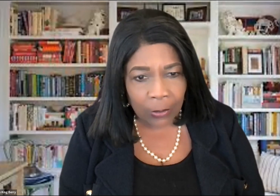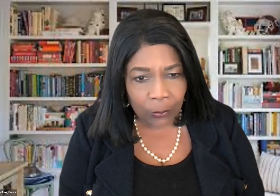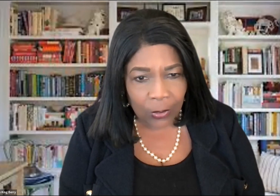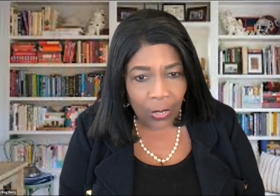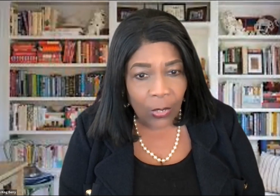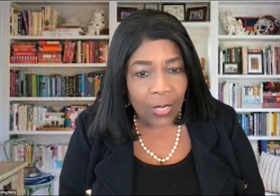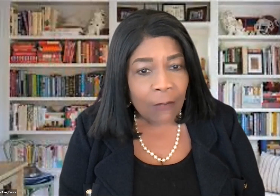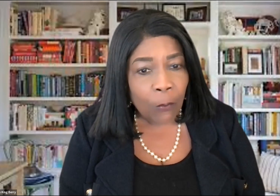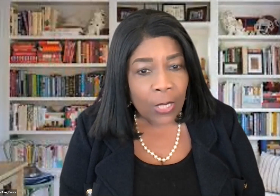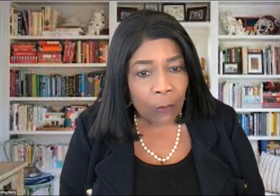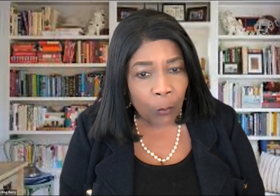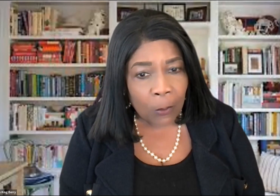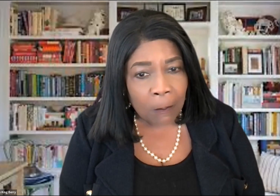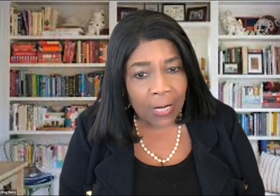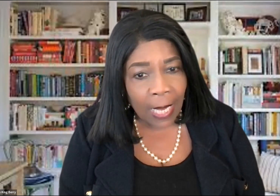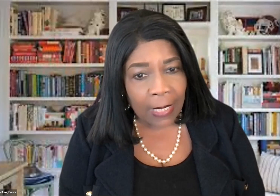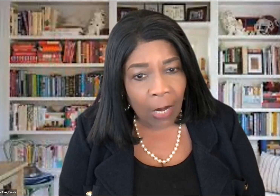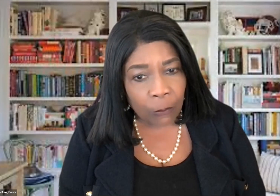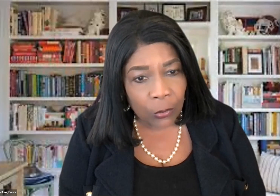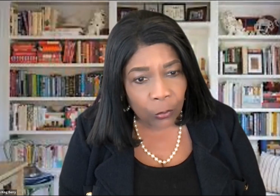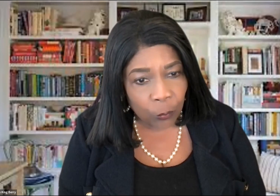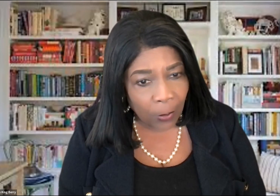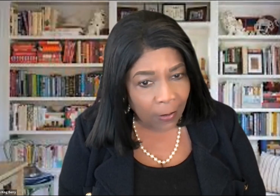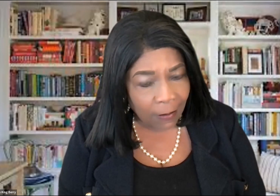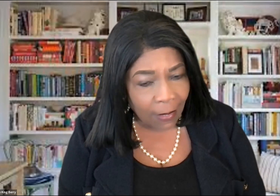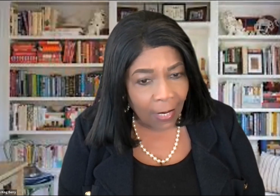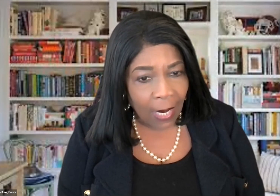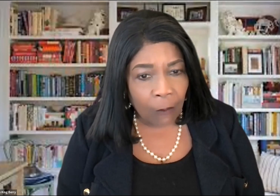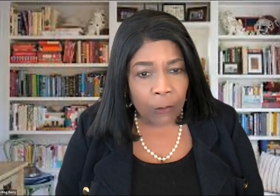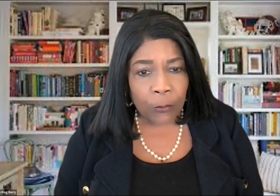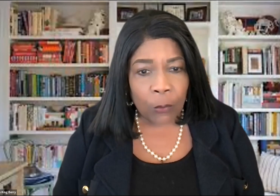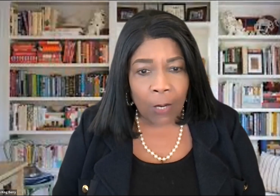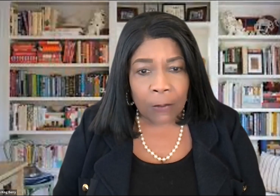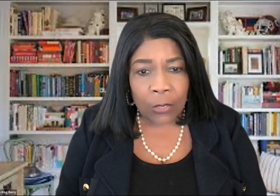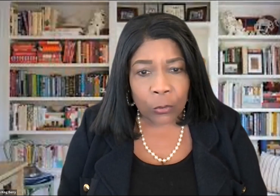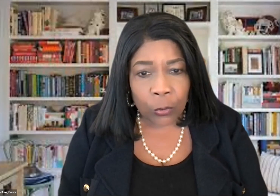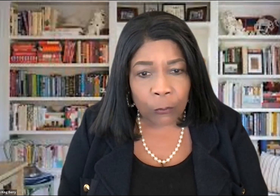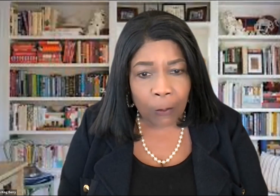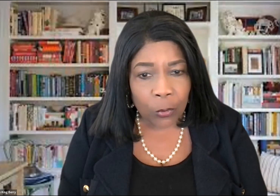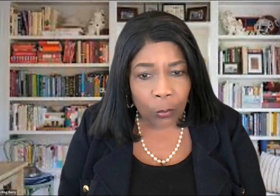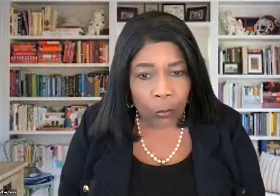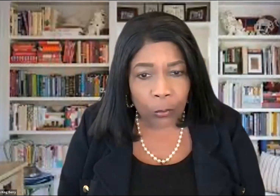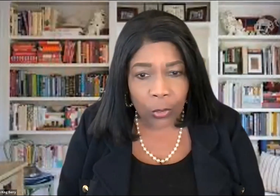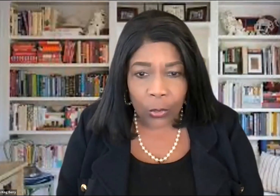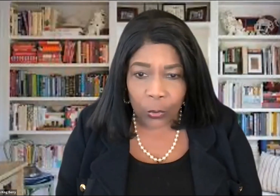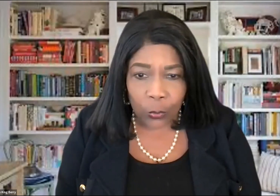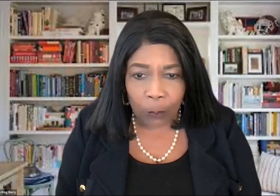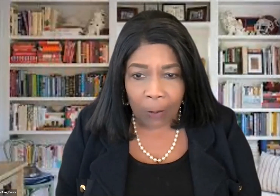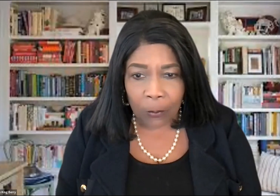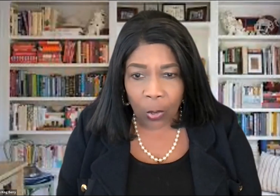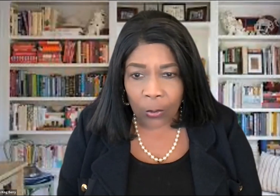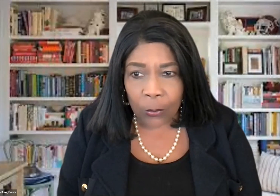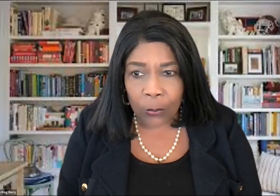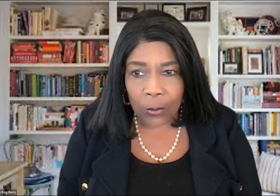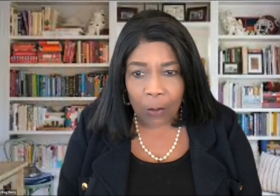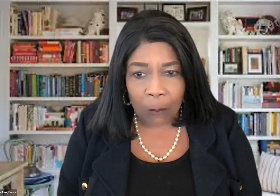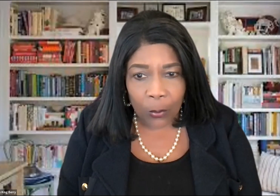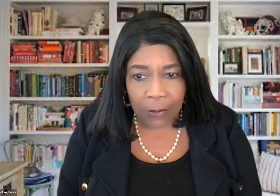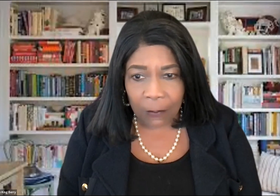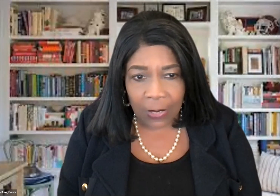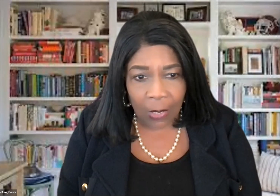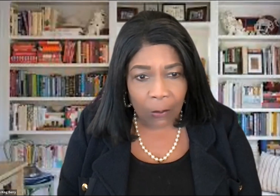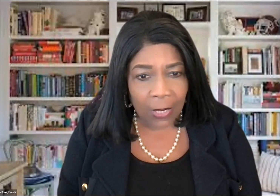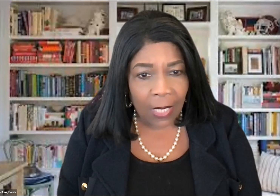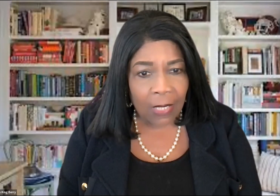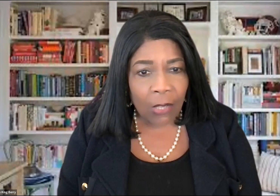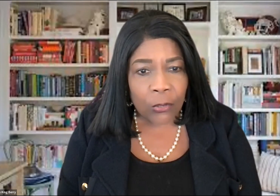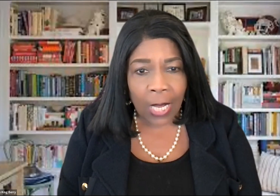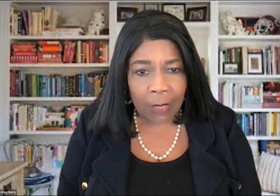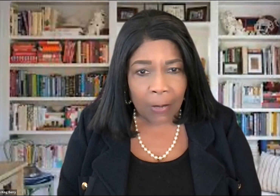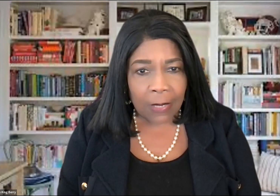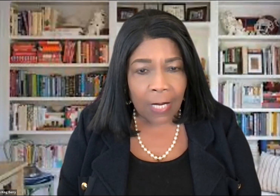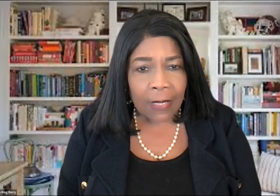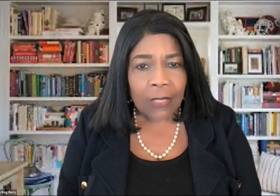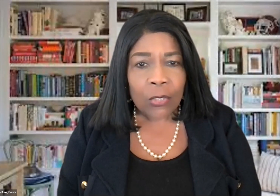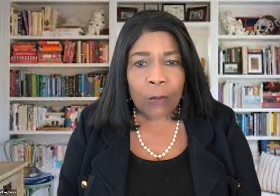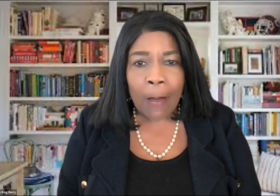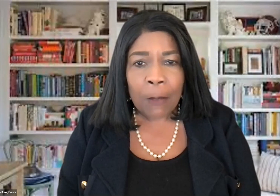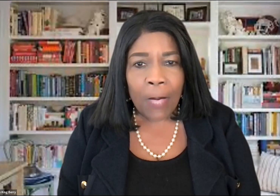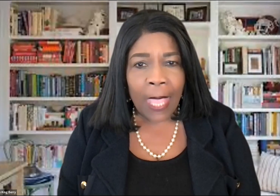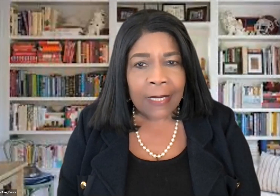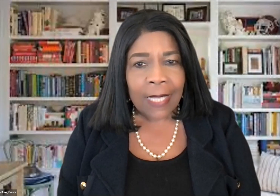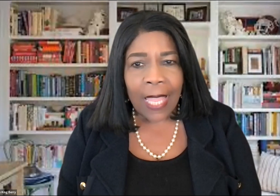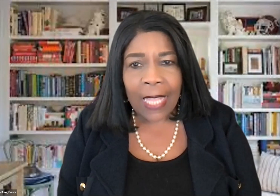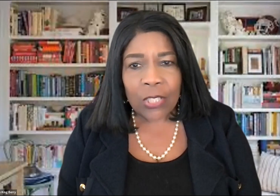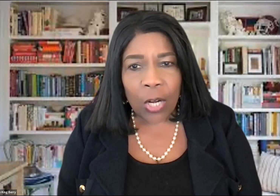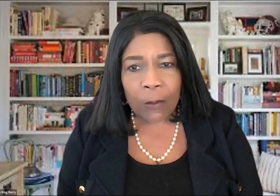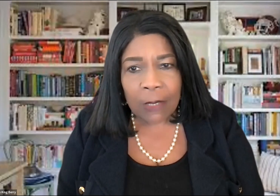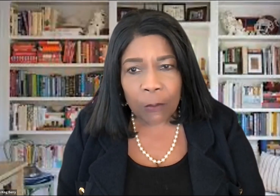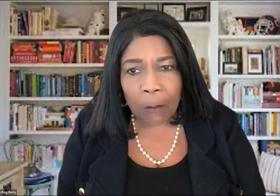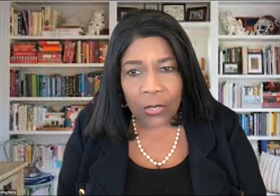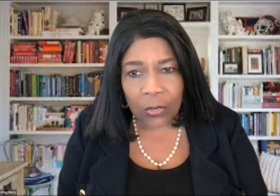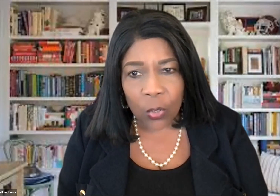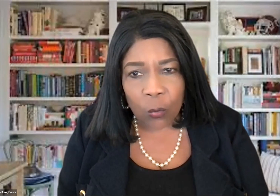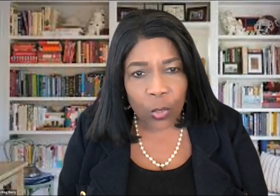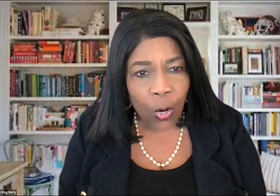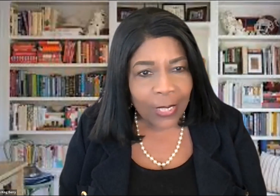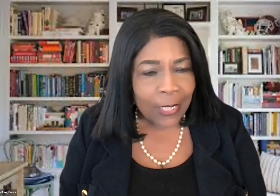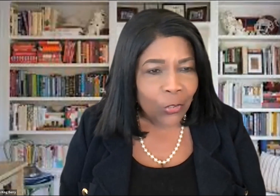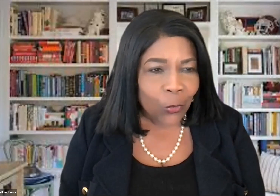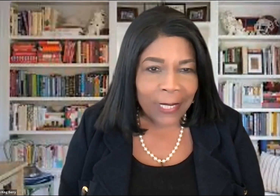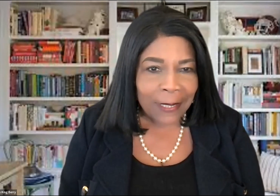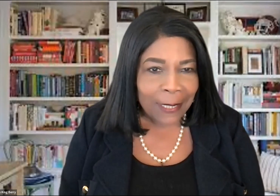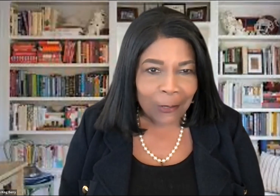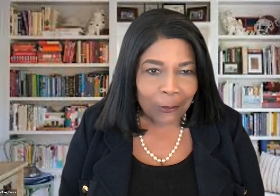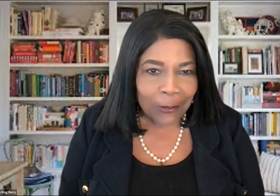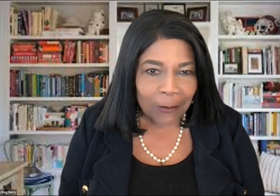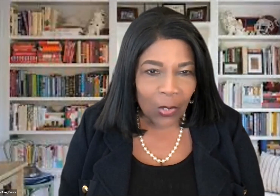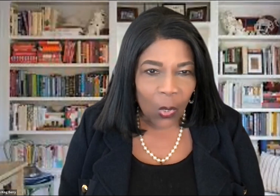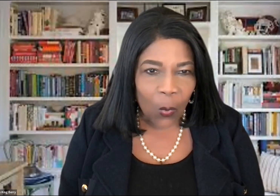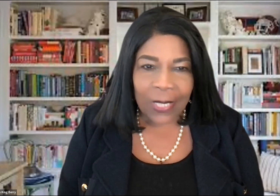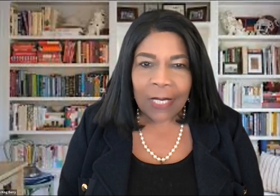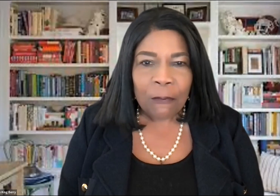Disabled leaders. Before, therefore, we began our research with a review of literature from journals, newspaper articles, books, videos, and other documents that describes a past and current information regarding these great leaders.